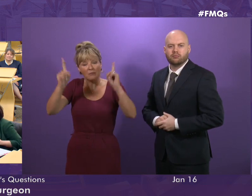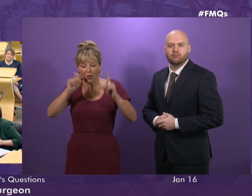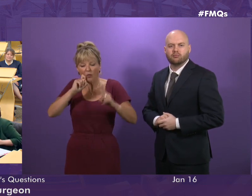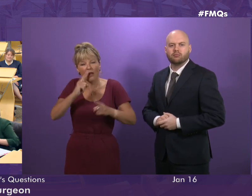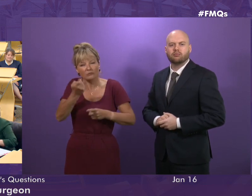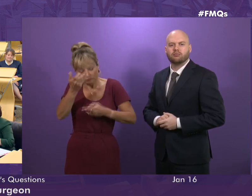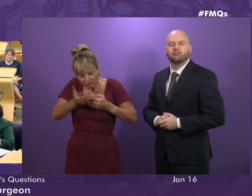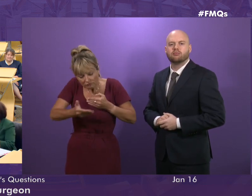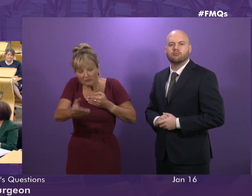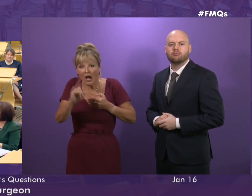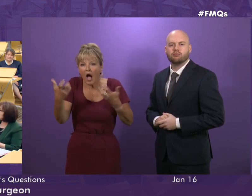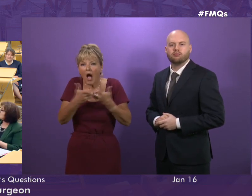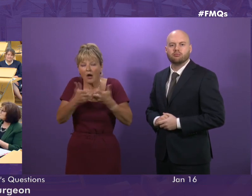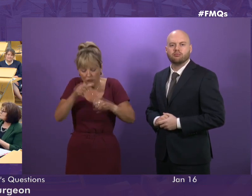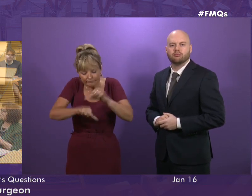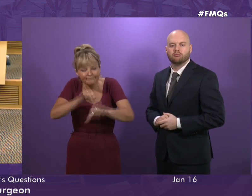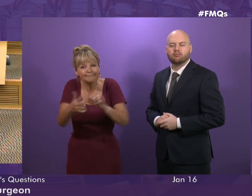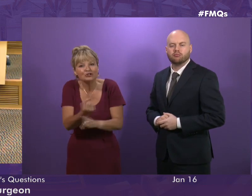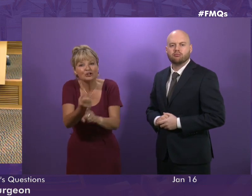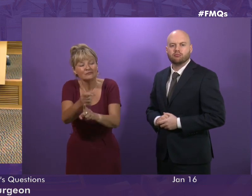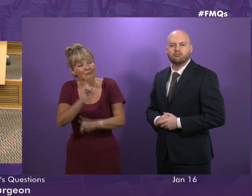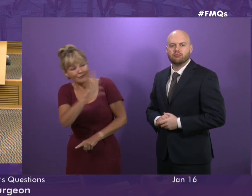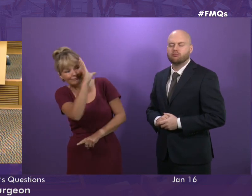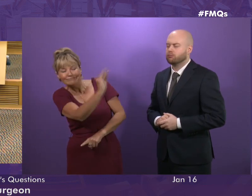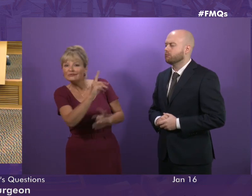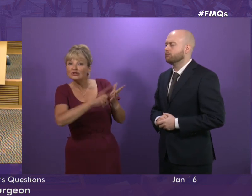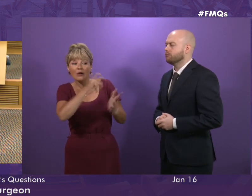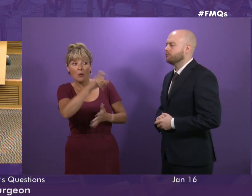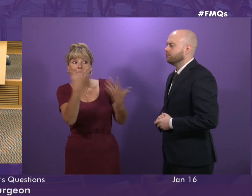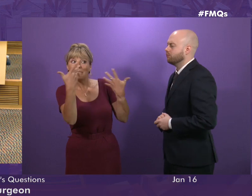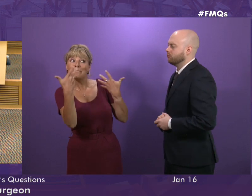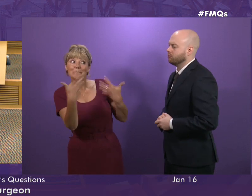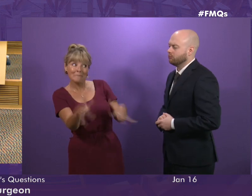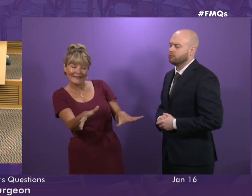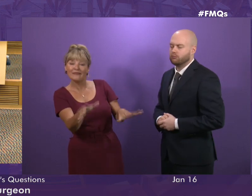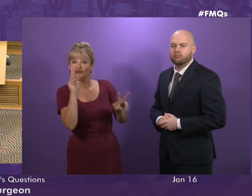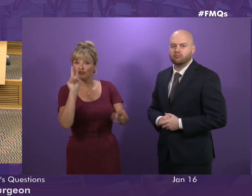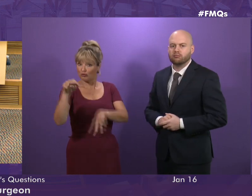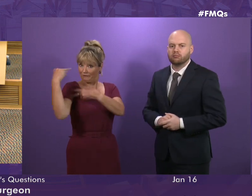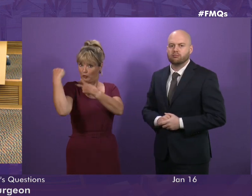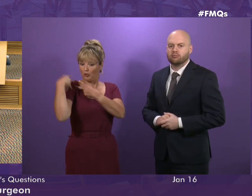Of course, I point out to Jackson Carlaw that a review of broad general education was carried